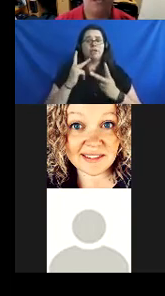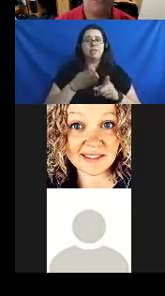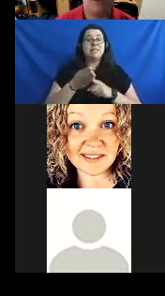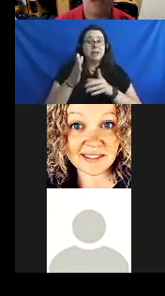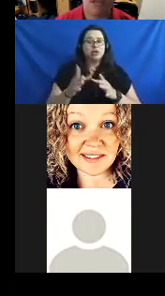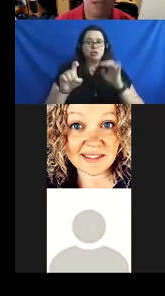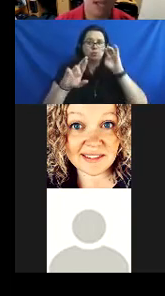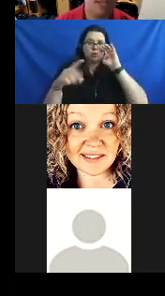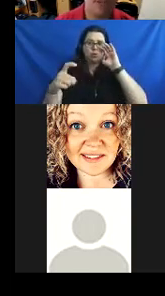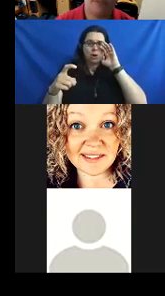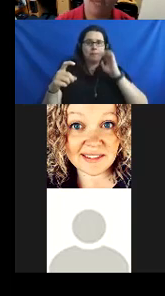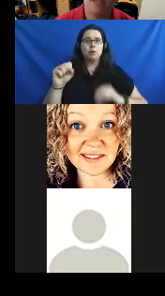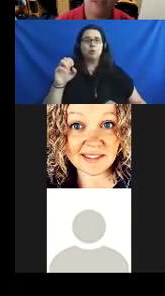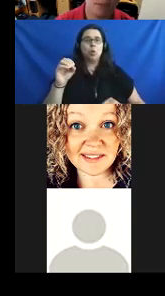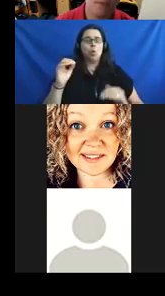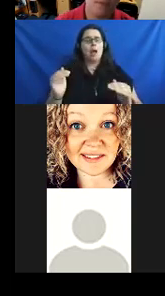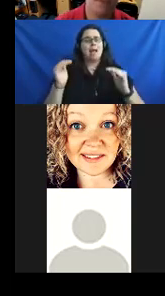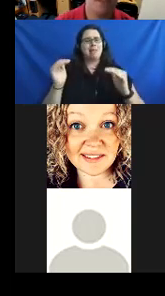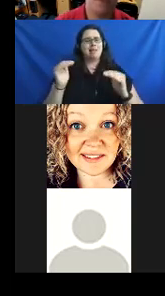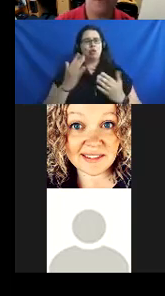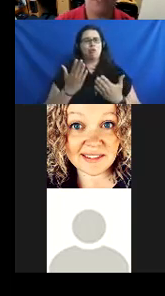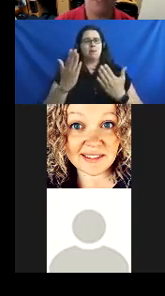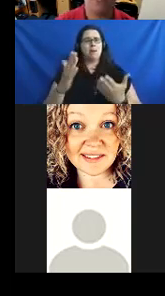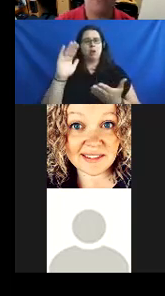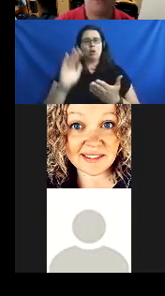I HIGHLY RECOMMEND A LOW VISION EVALUATION BEFORE